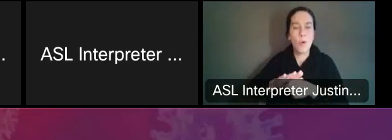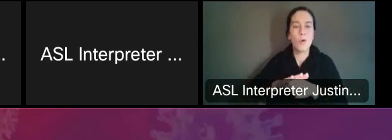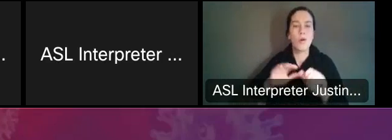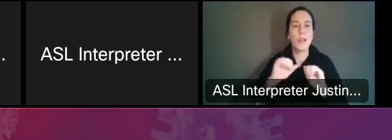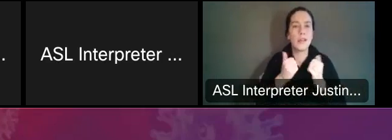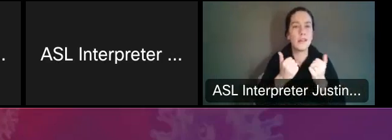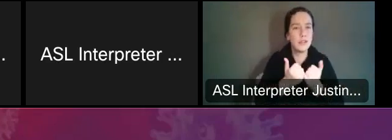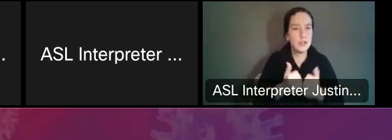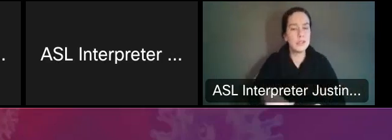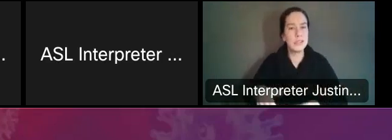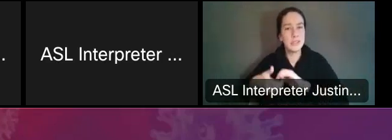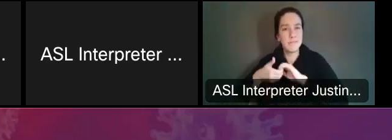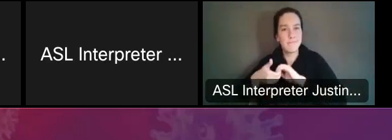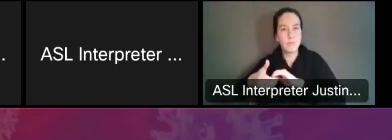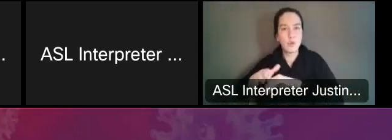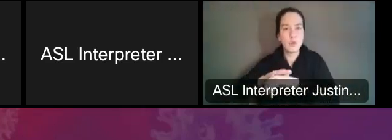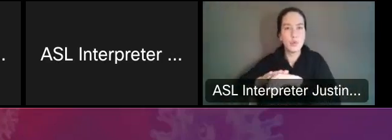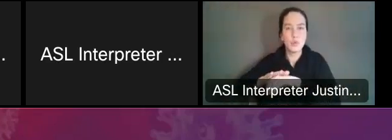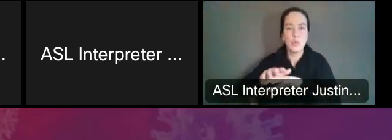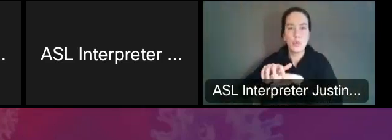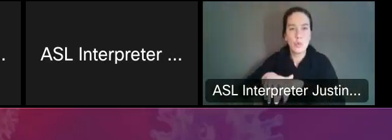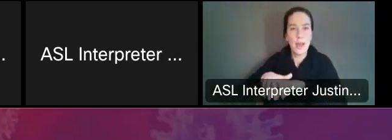The large network of providers with help parents.